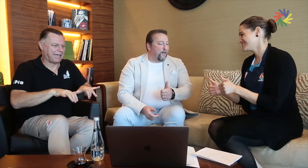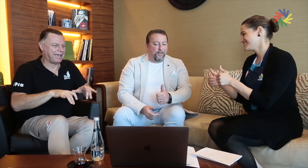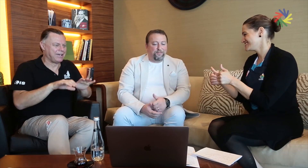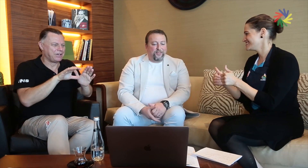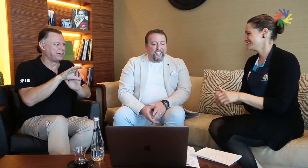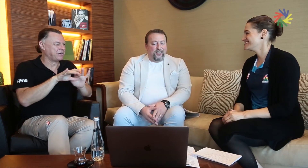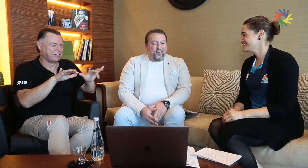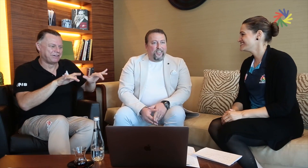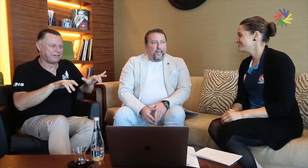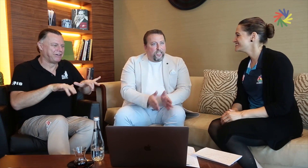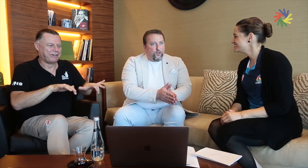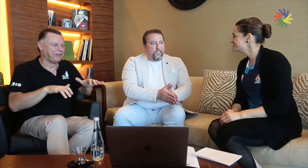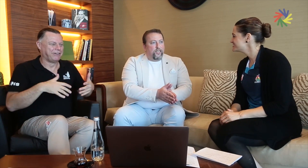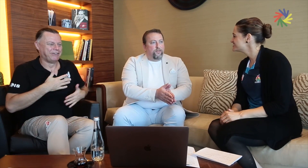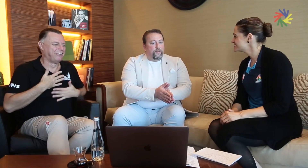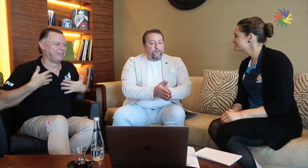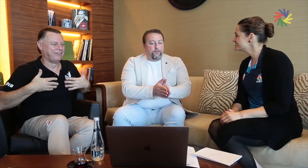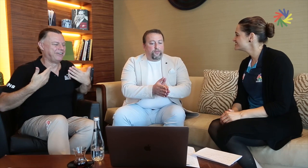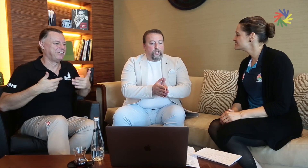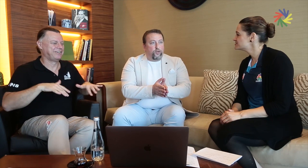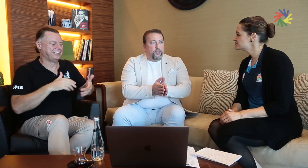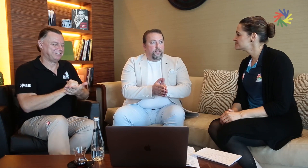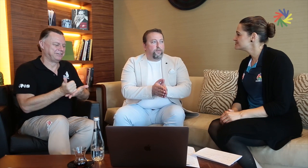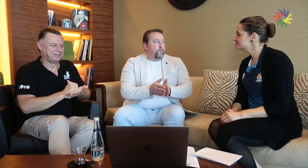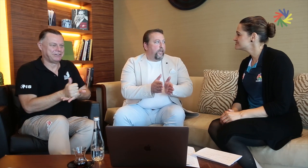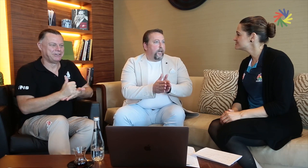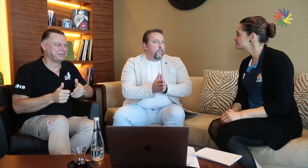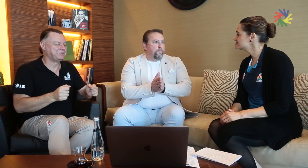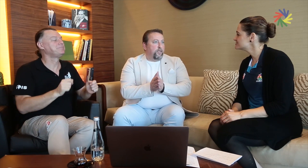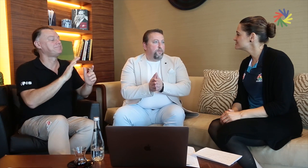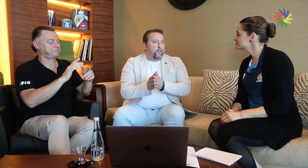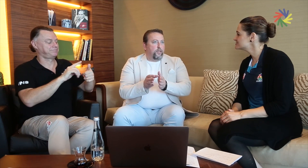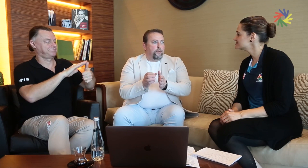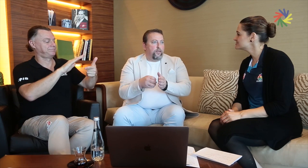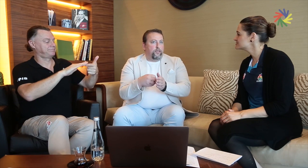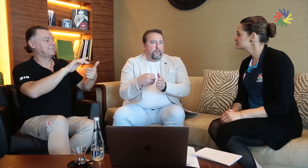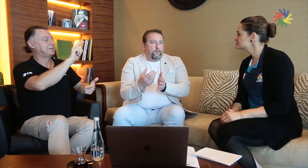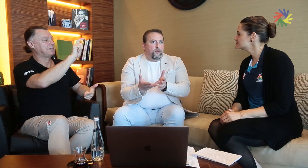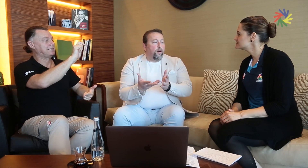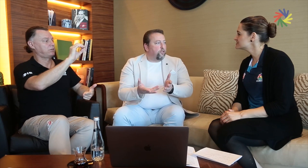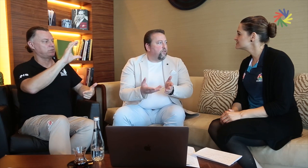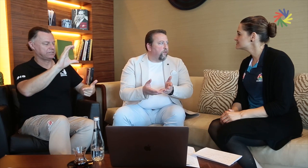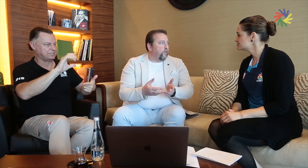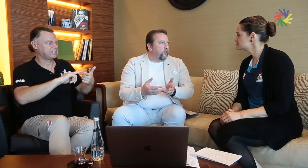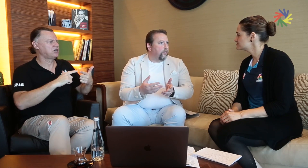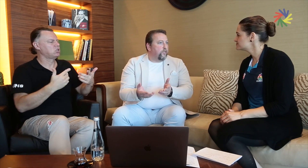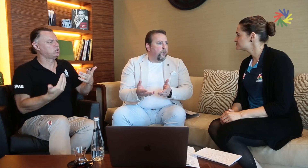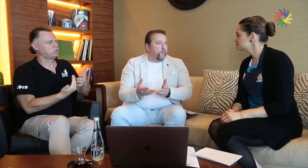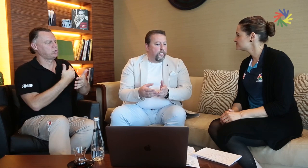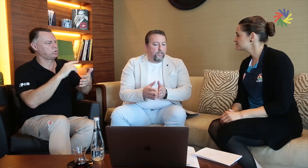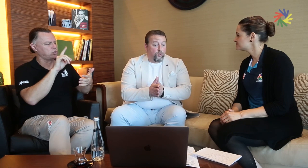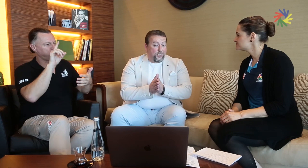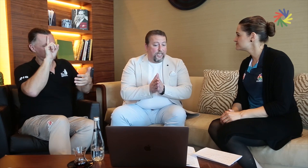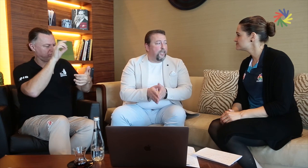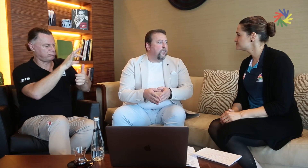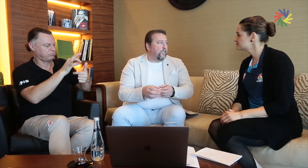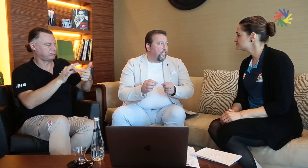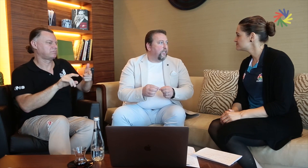the central workplace where we continuously monitor and